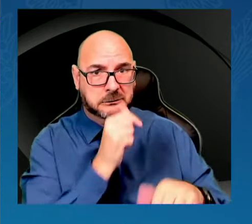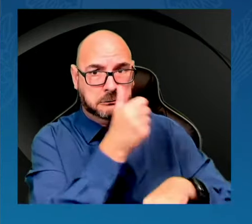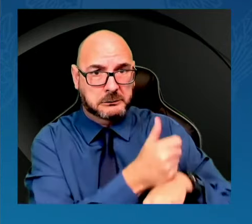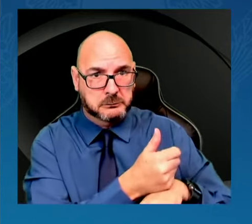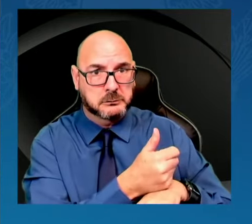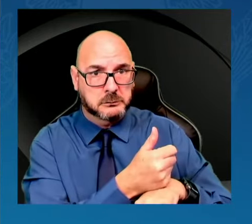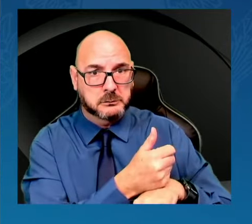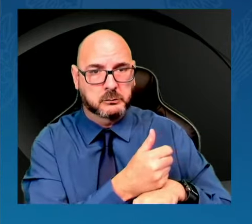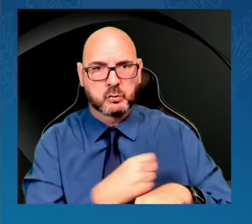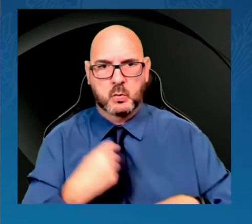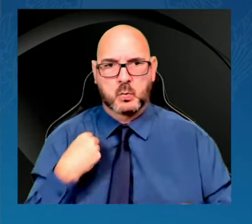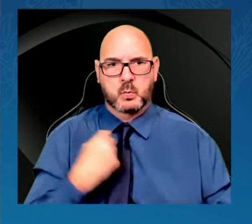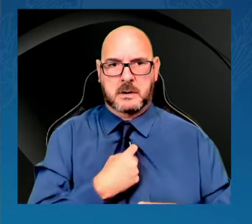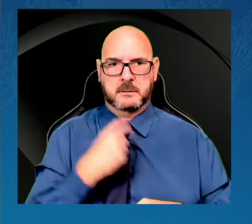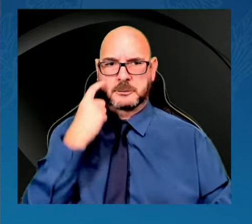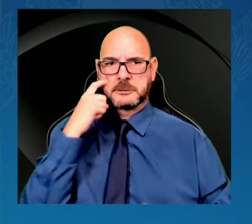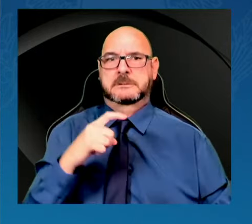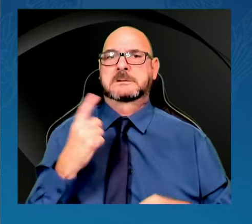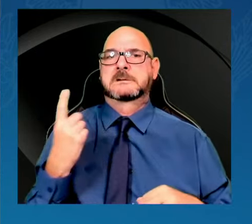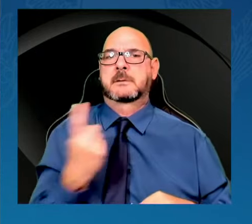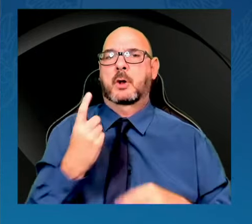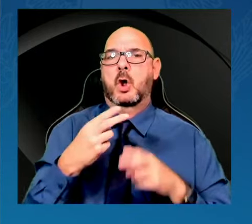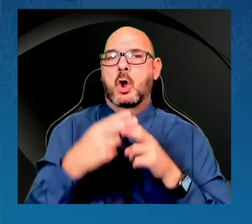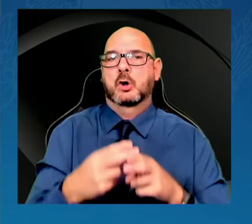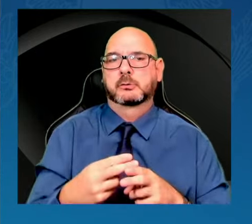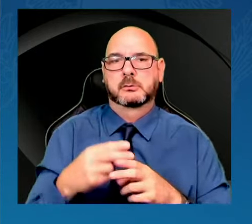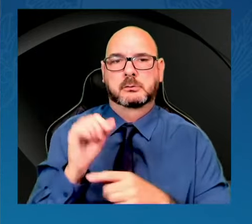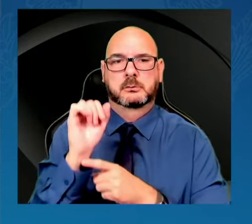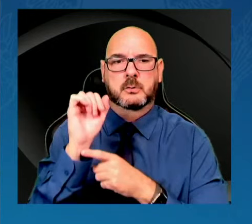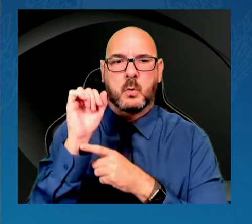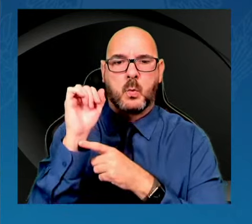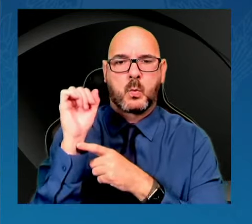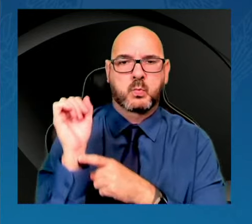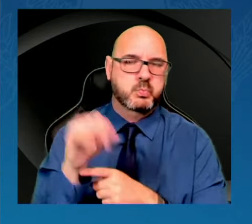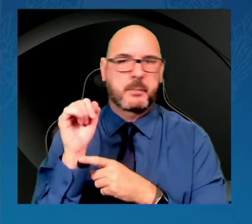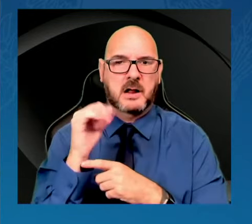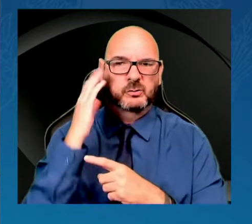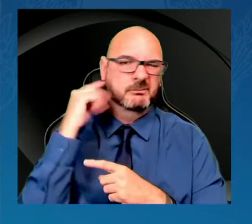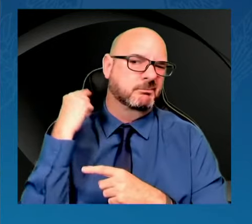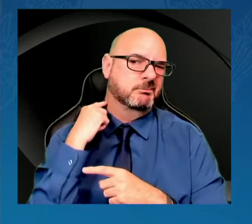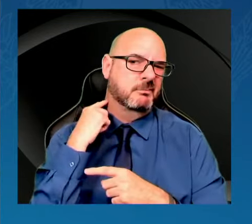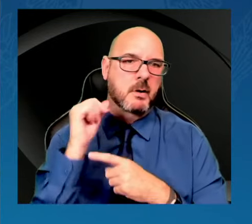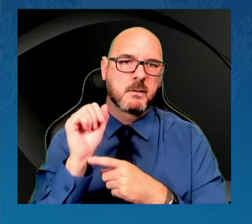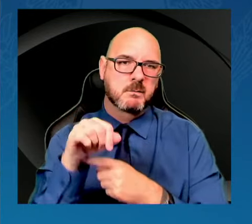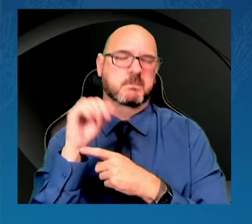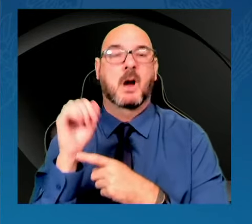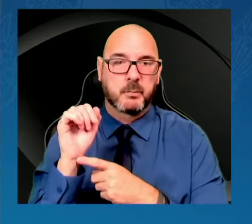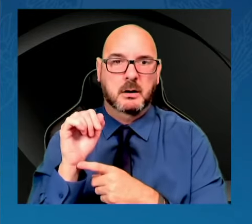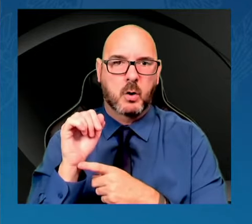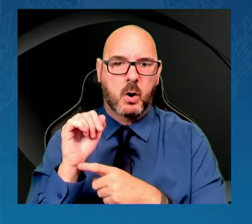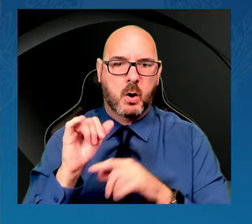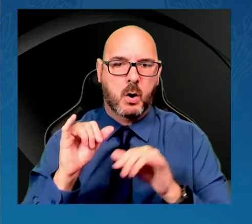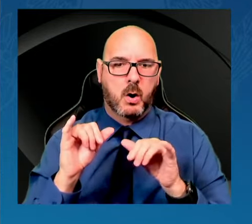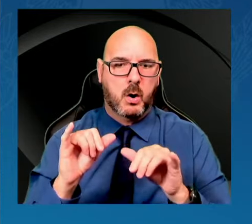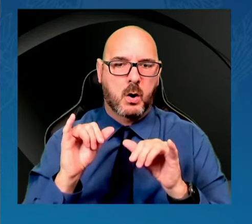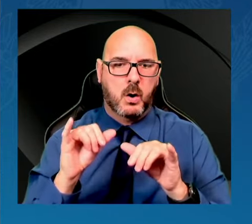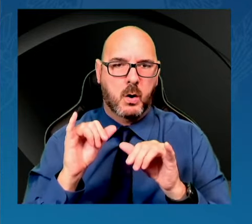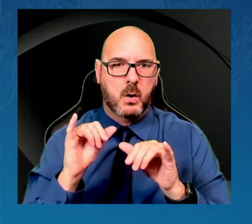the "whiplash effect," right? On the one hand, extreme rain. I just left California this morning.